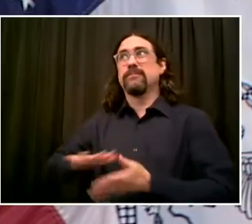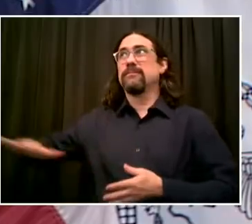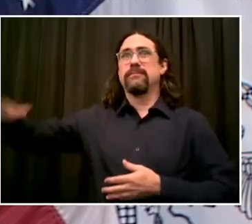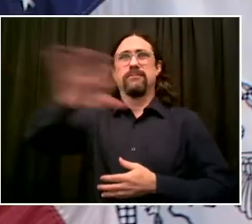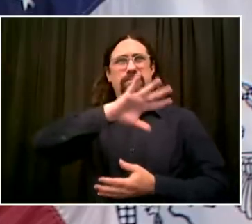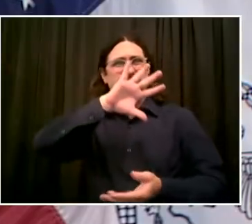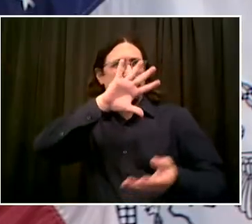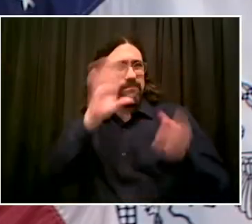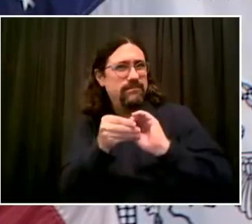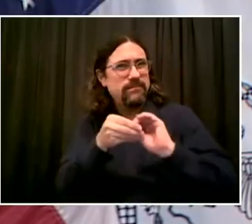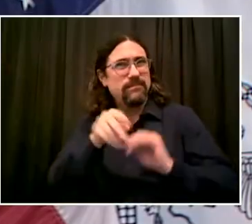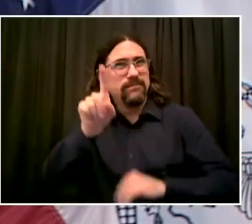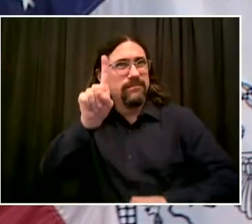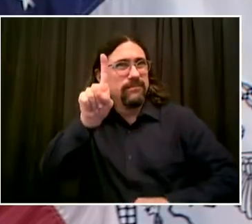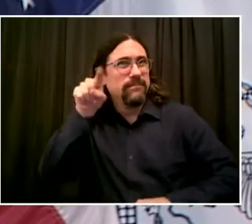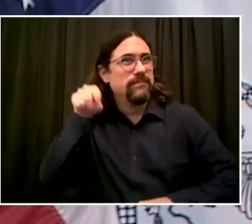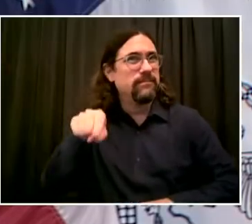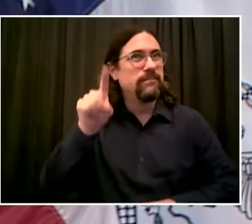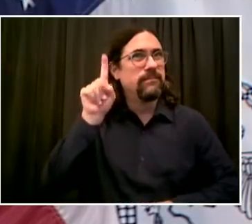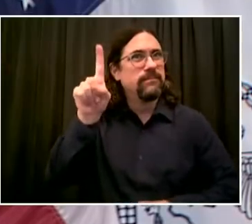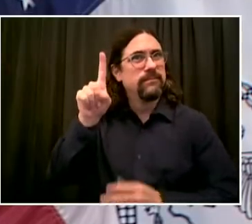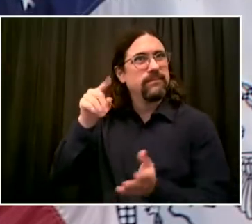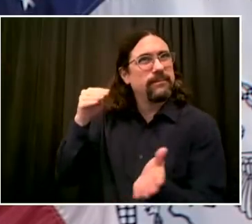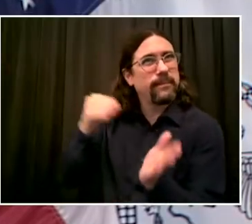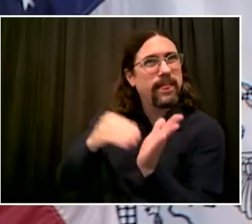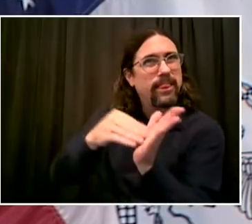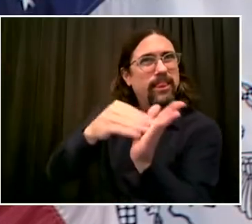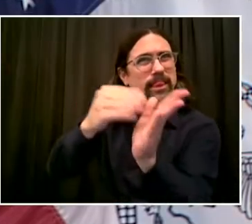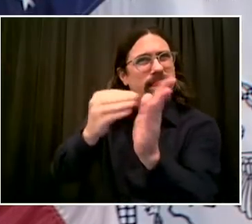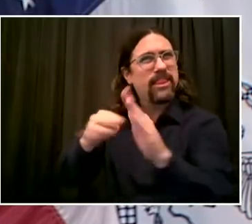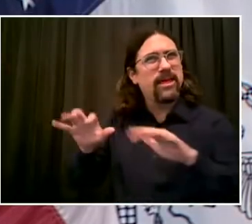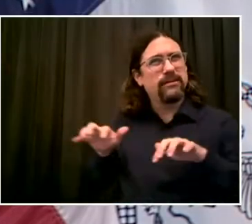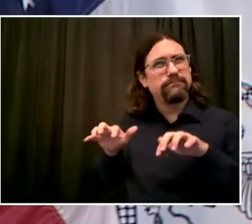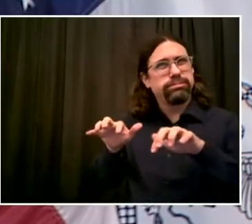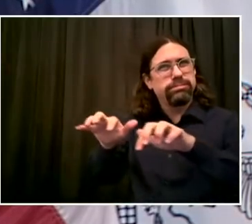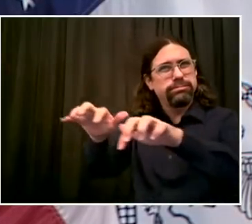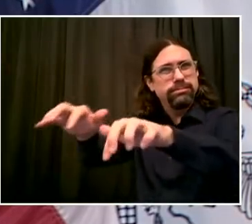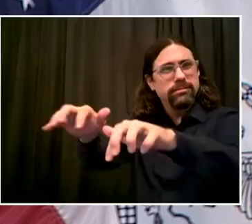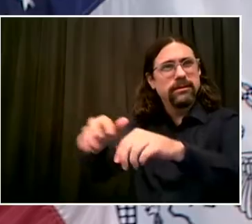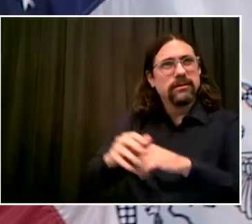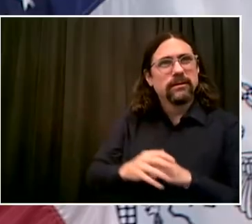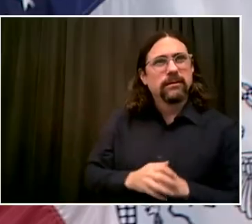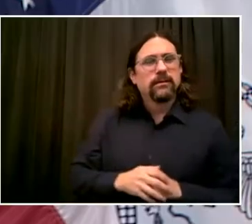SCHOOLCHILDREN AND IT WILL IMPACT ANYWAYS, NOT JUST THE